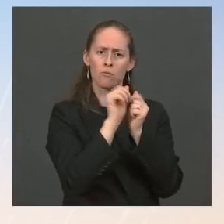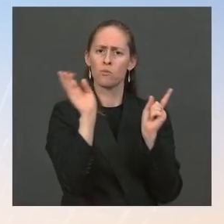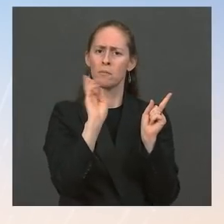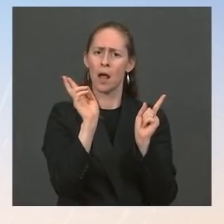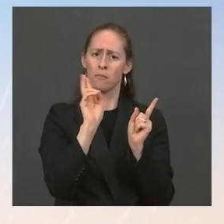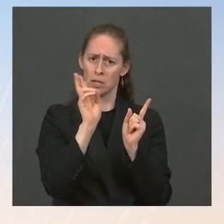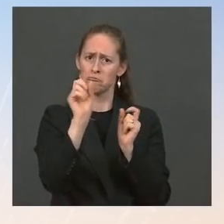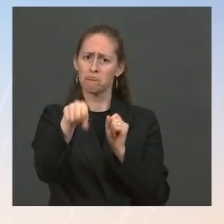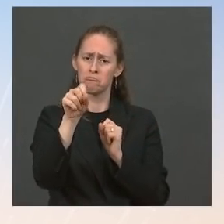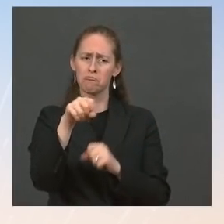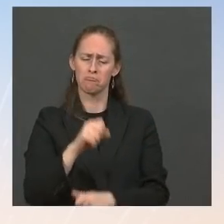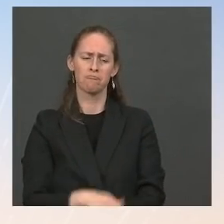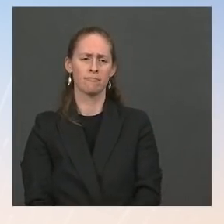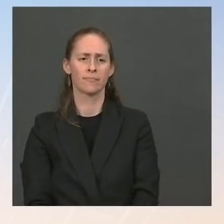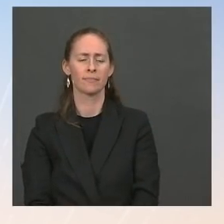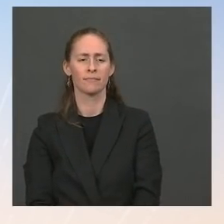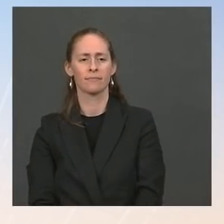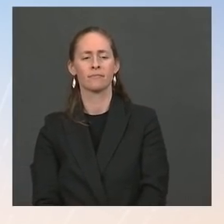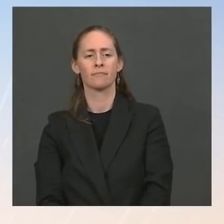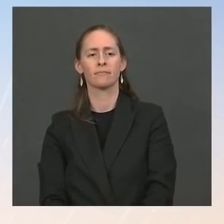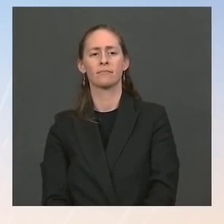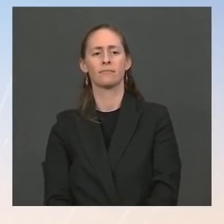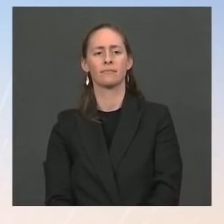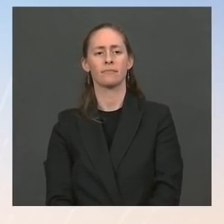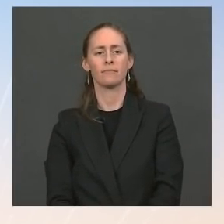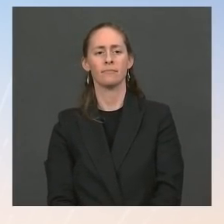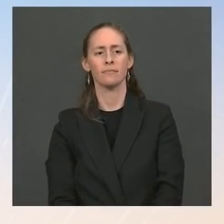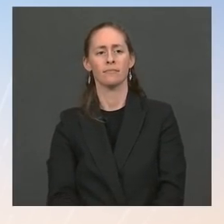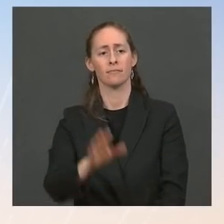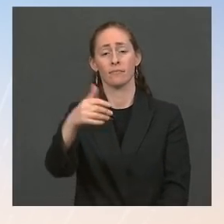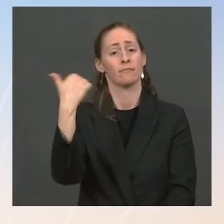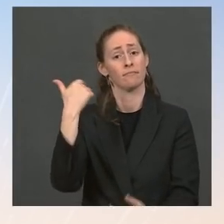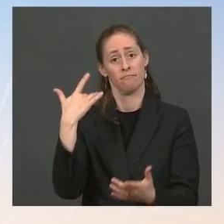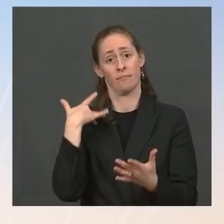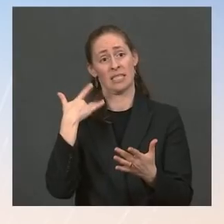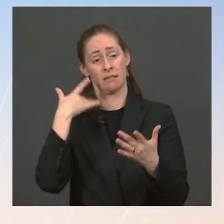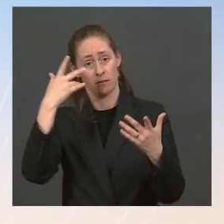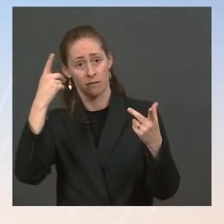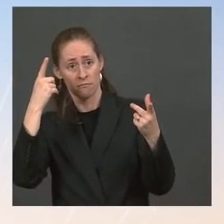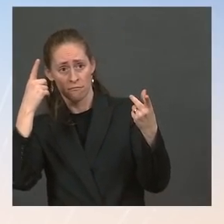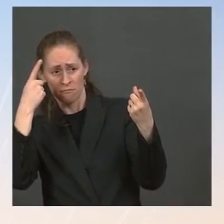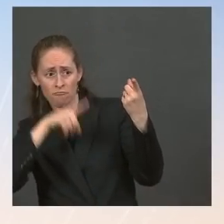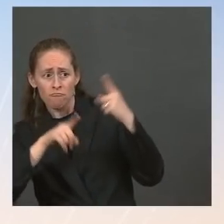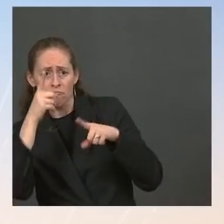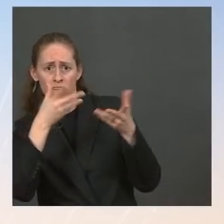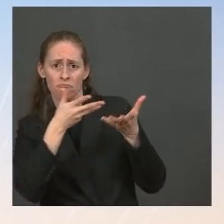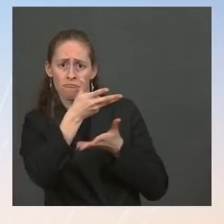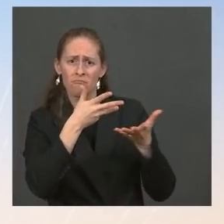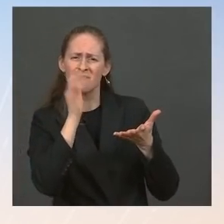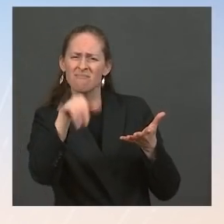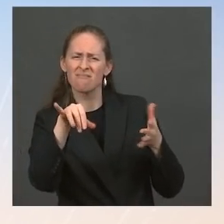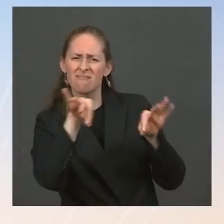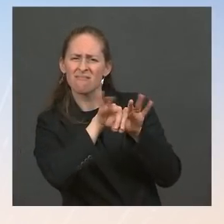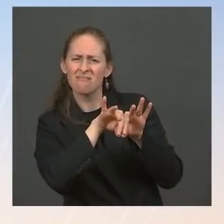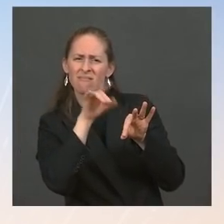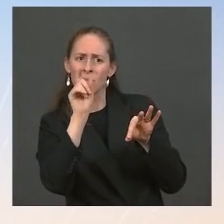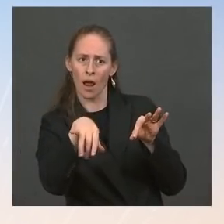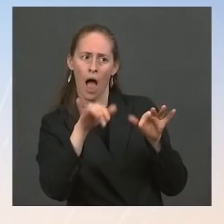who believes that consensus is a good thing, that compromise is a good thing, and that that is how you get things done in this town and that we can't be